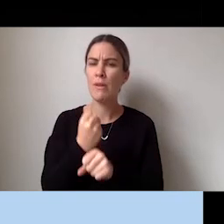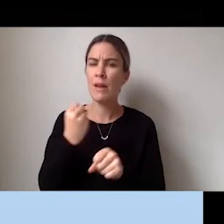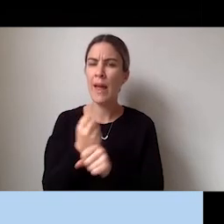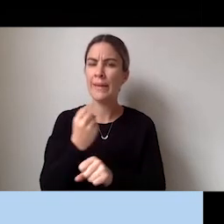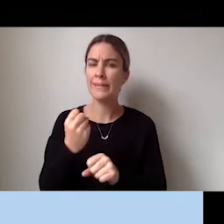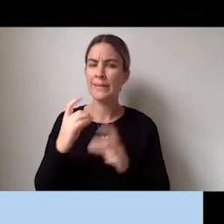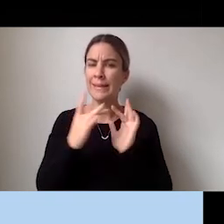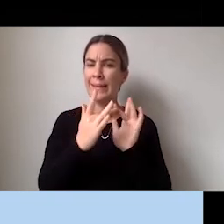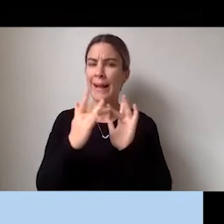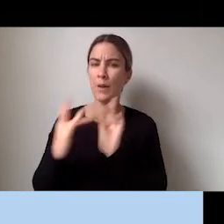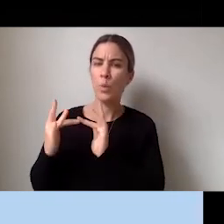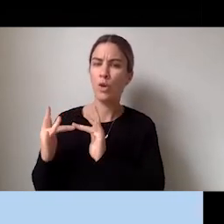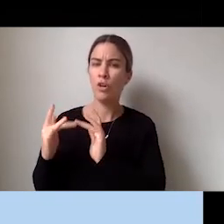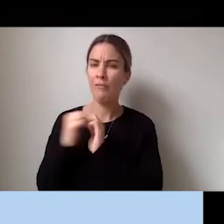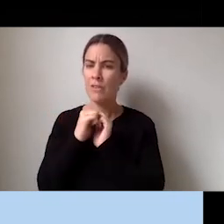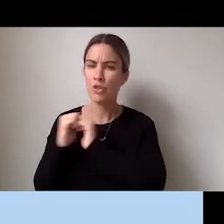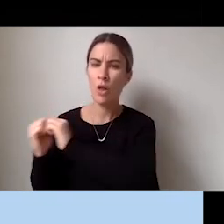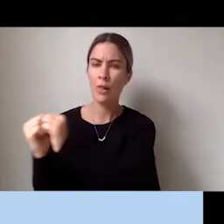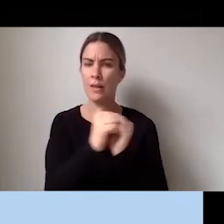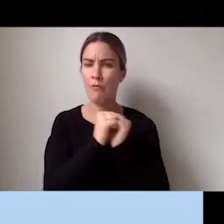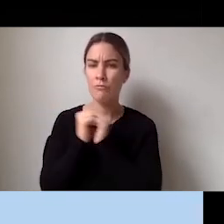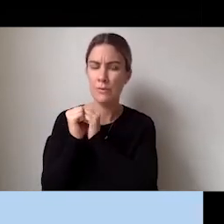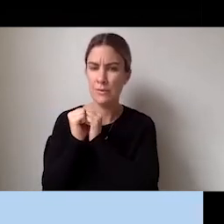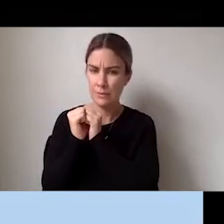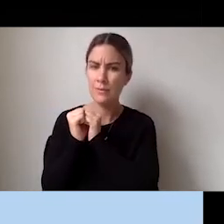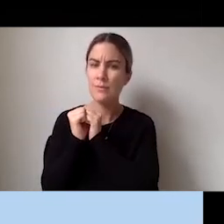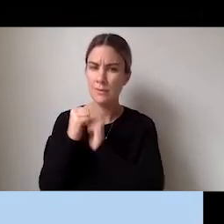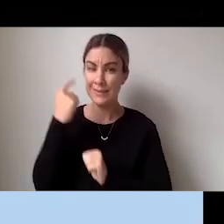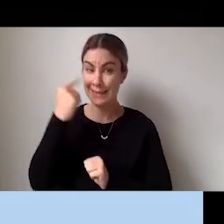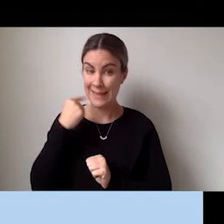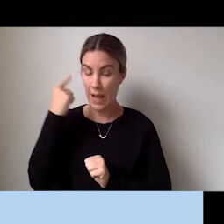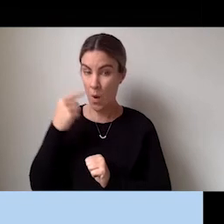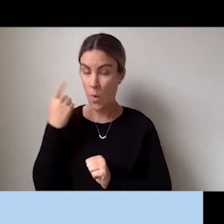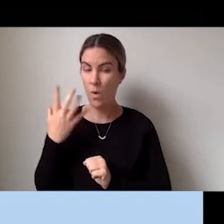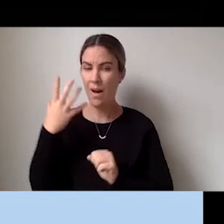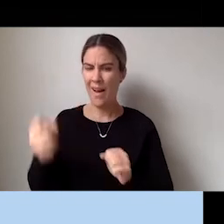And there's a diagram that says "pod mapping". With the words, resource,